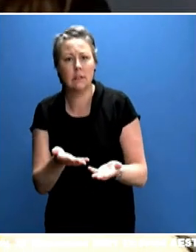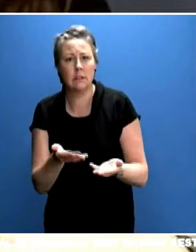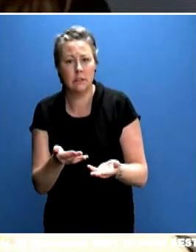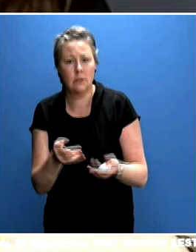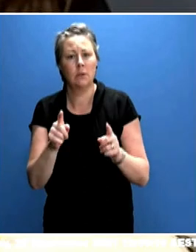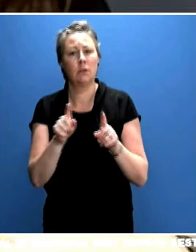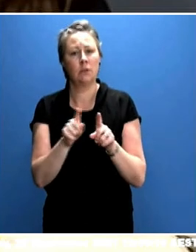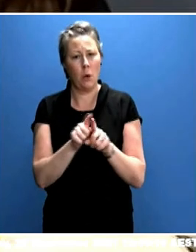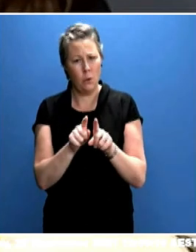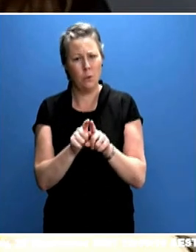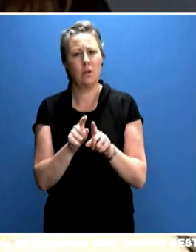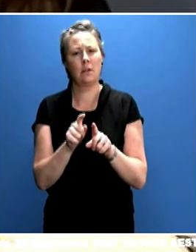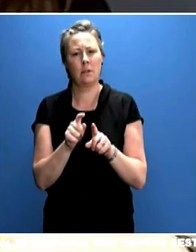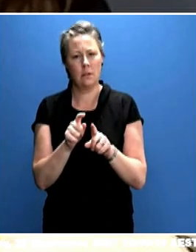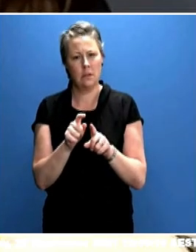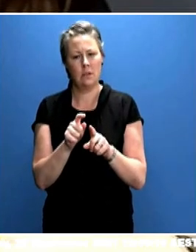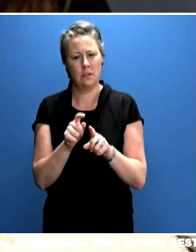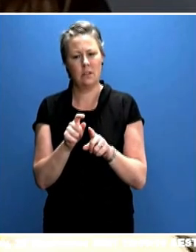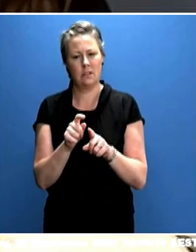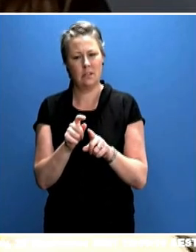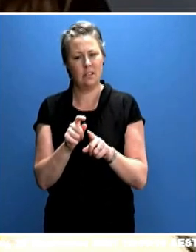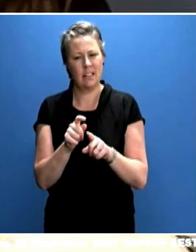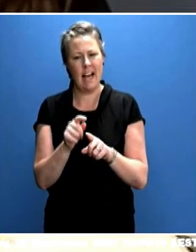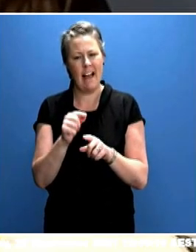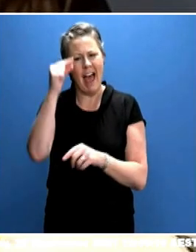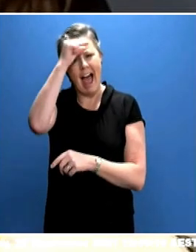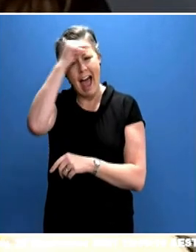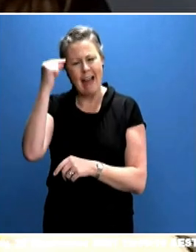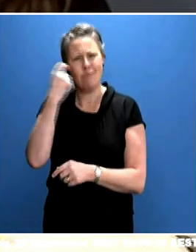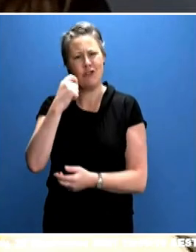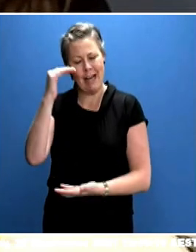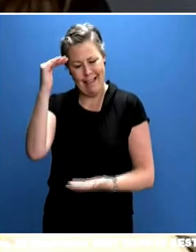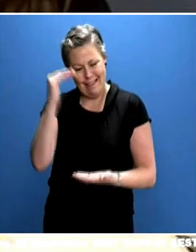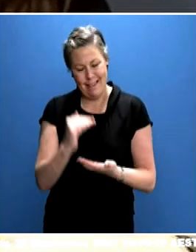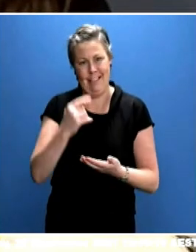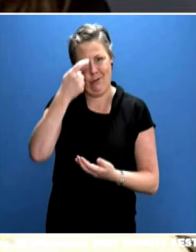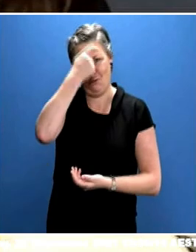approach as previous therapeutic practices have not been effective with our First Nations children.